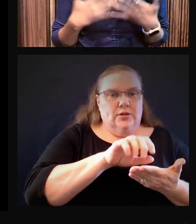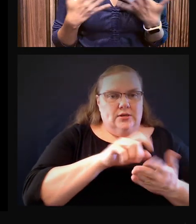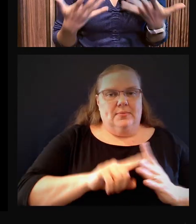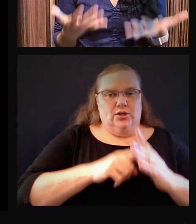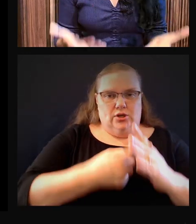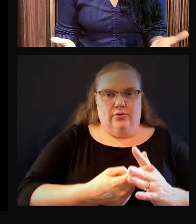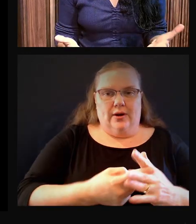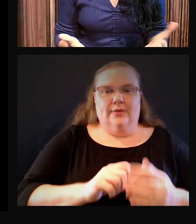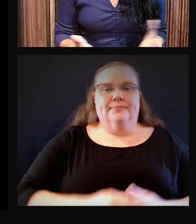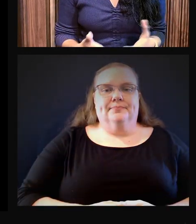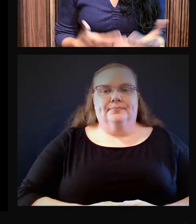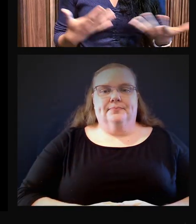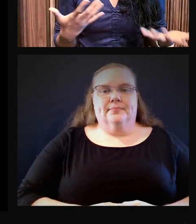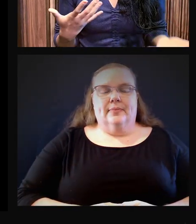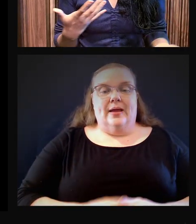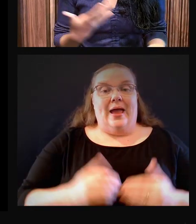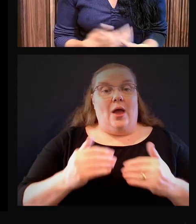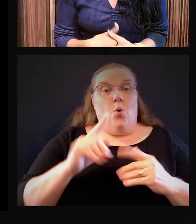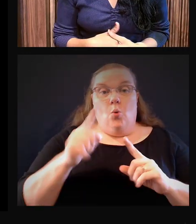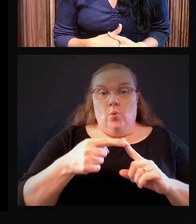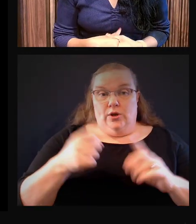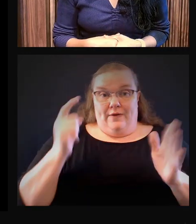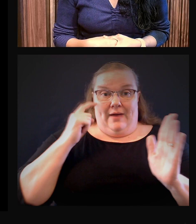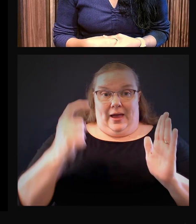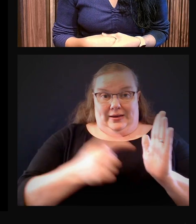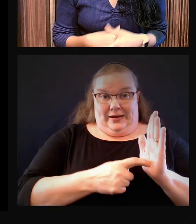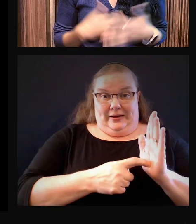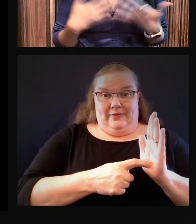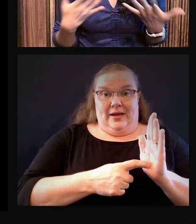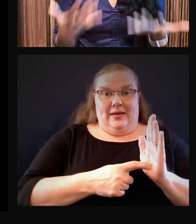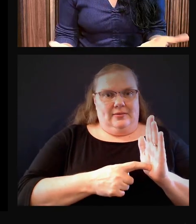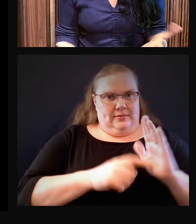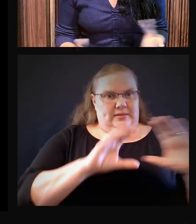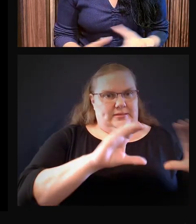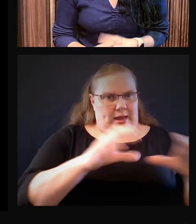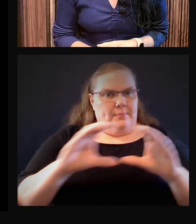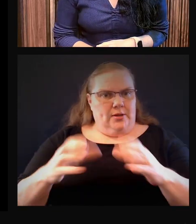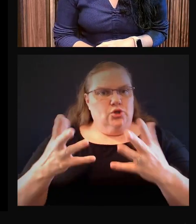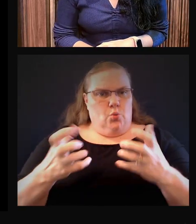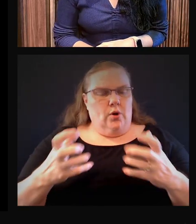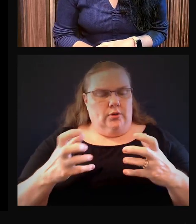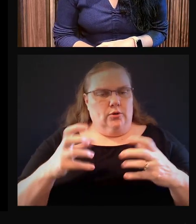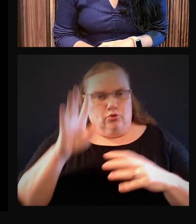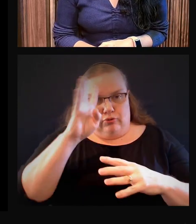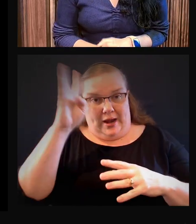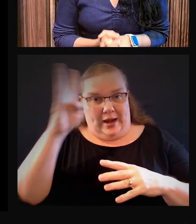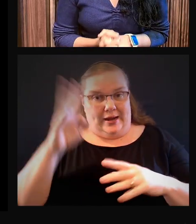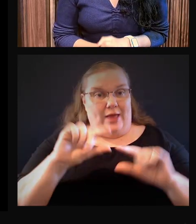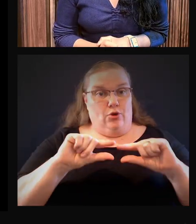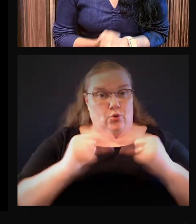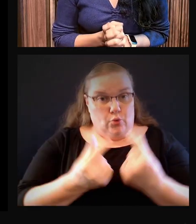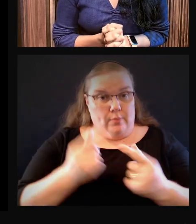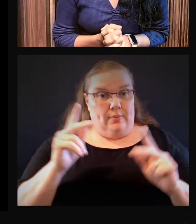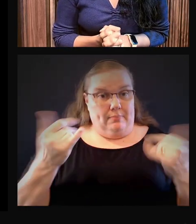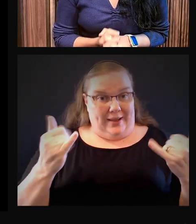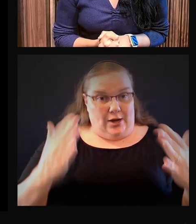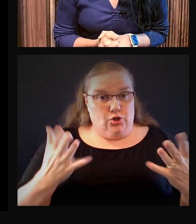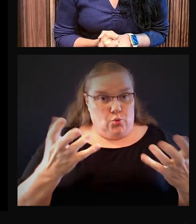Once you've identified the segments that you want to create and the group of players that you want to work with, you can use the export APIs